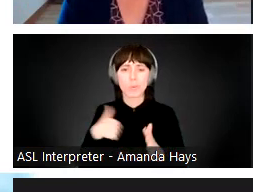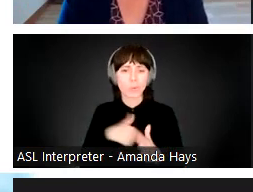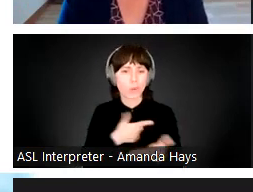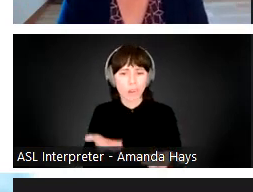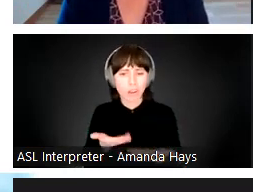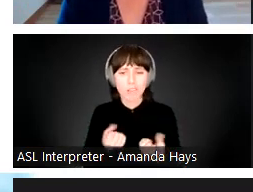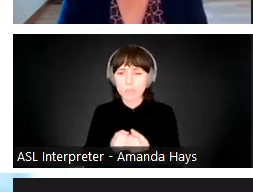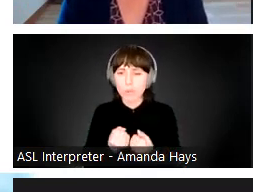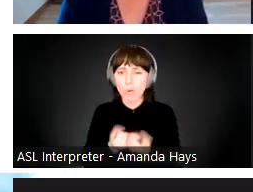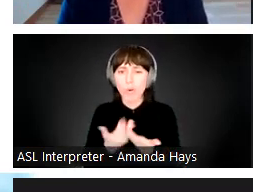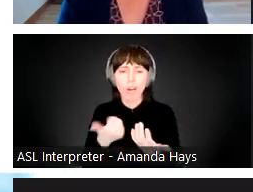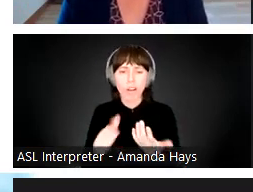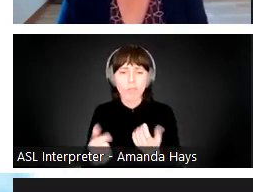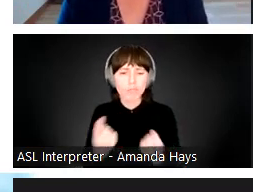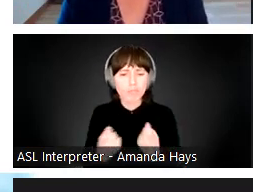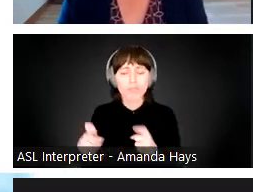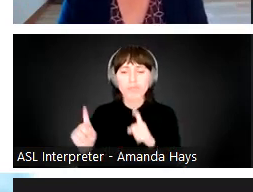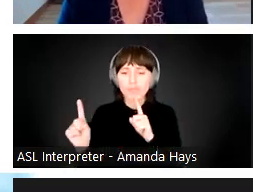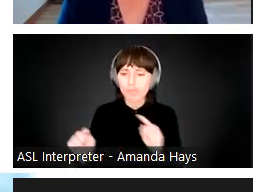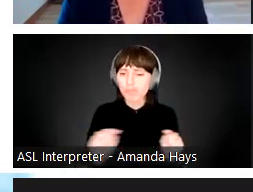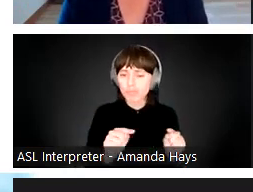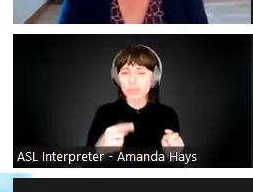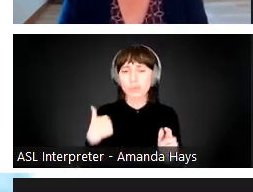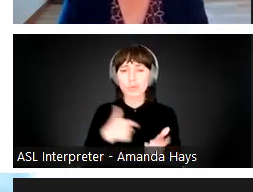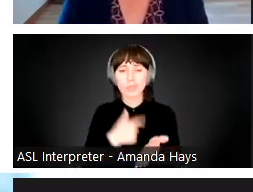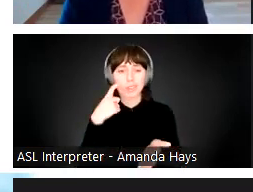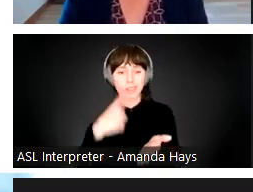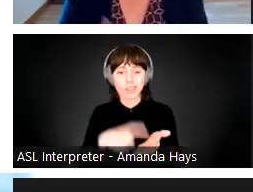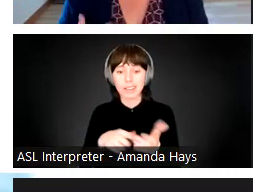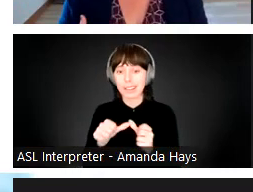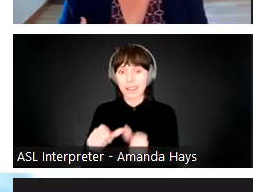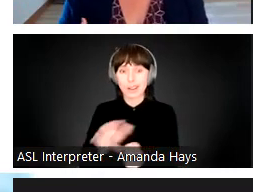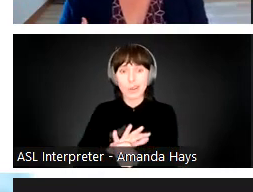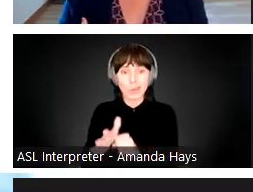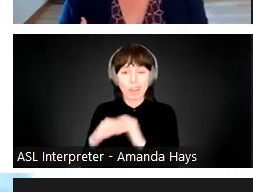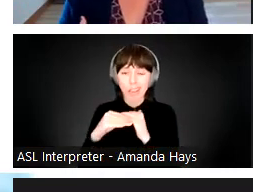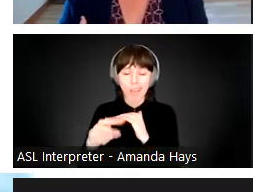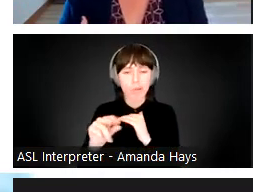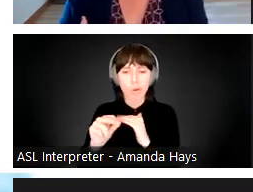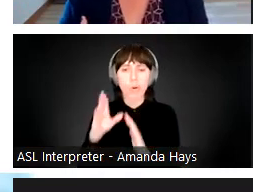We also recognize that Long COVID is going to be episodic, so there's a lot of